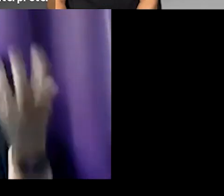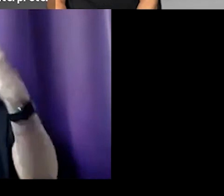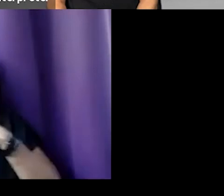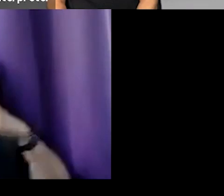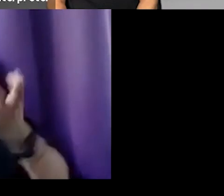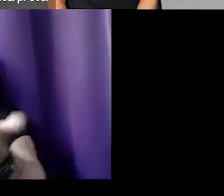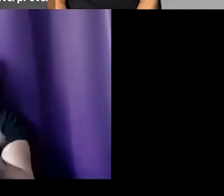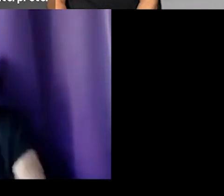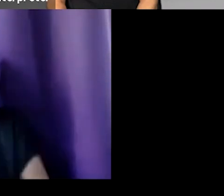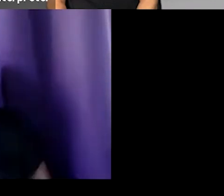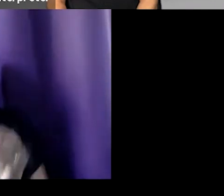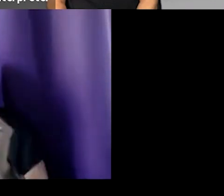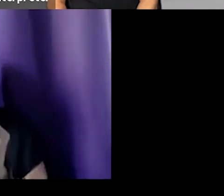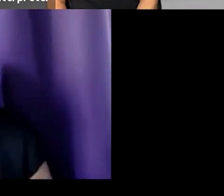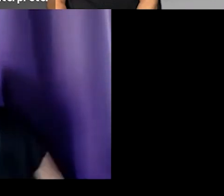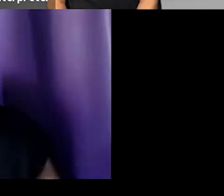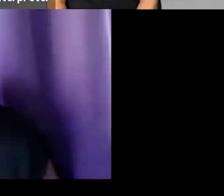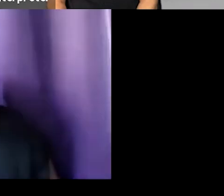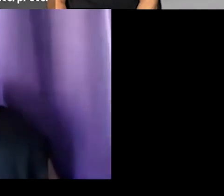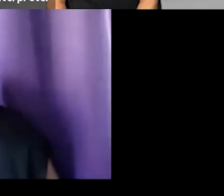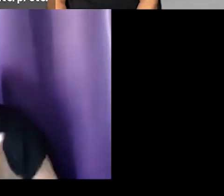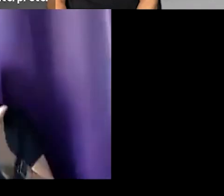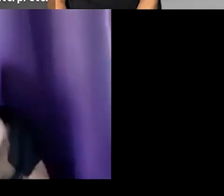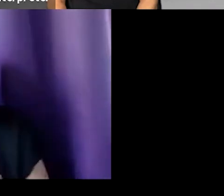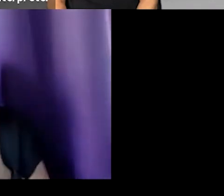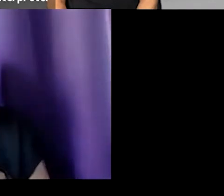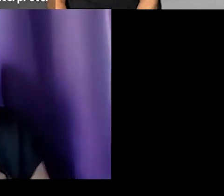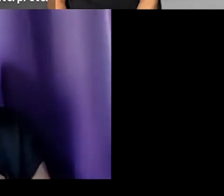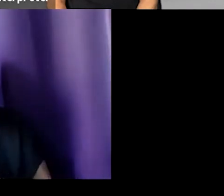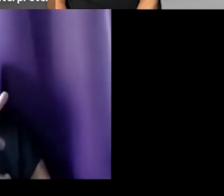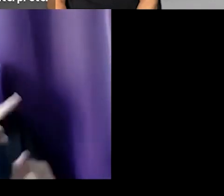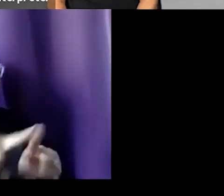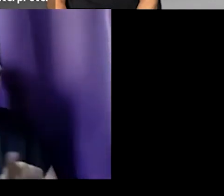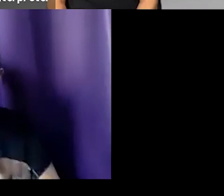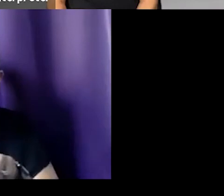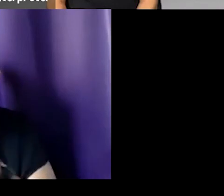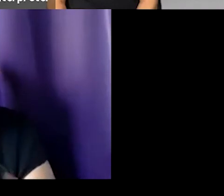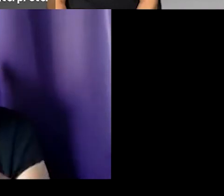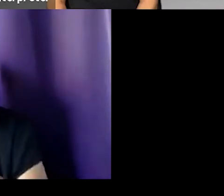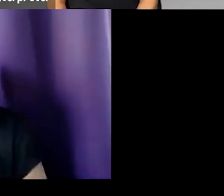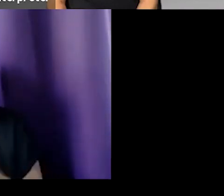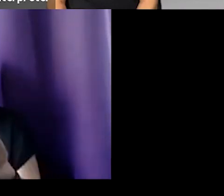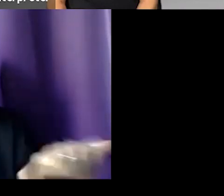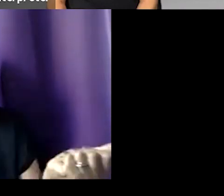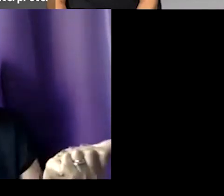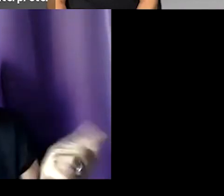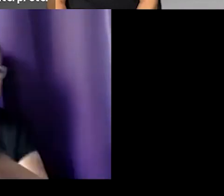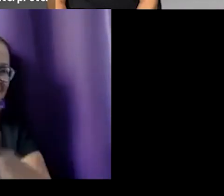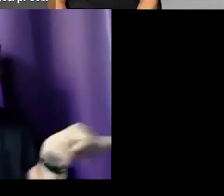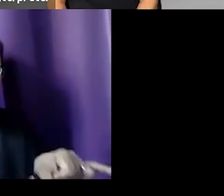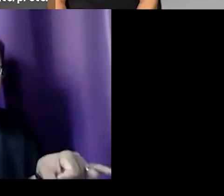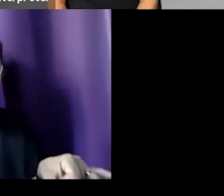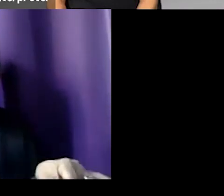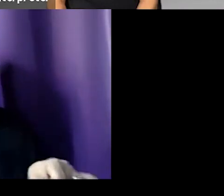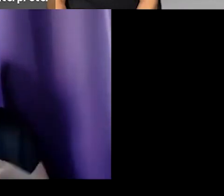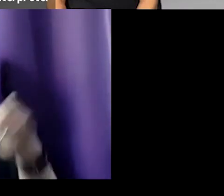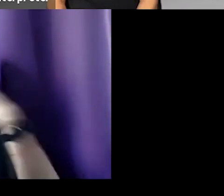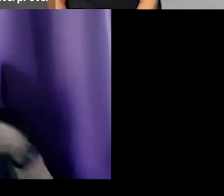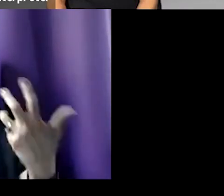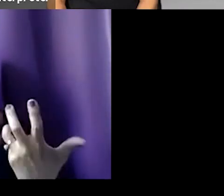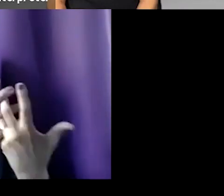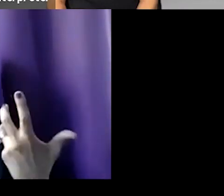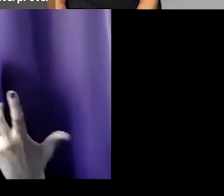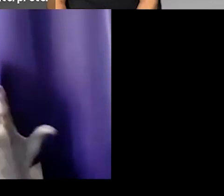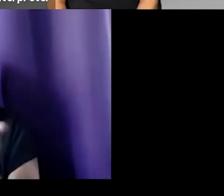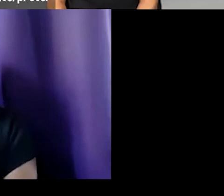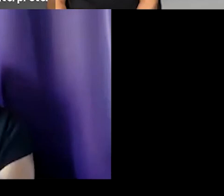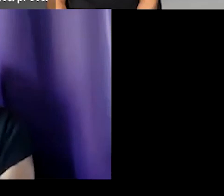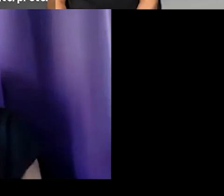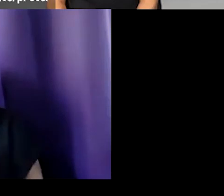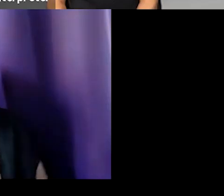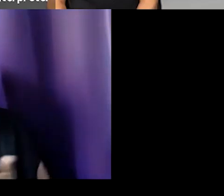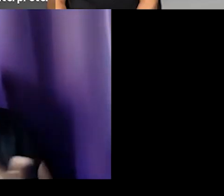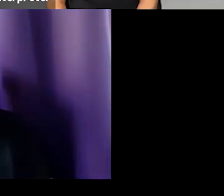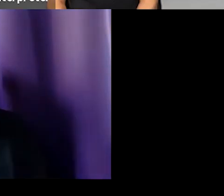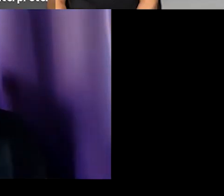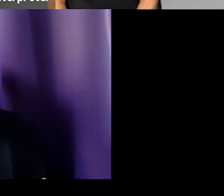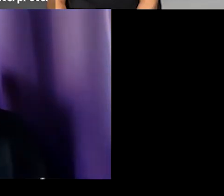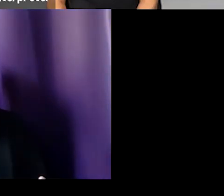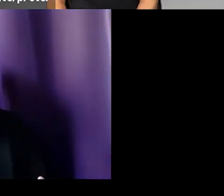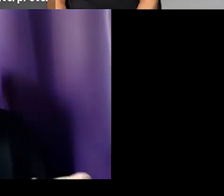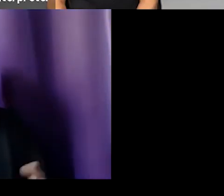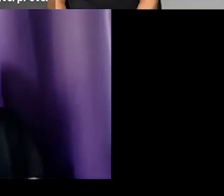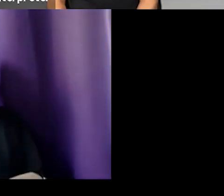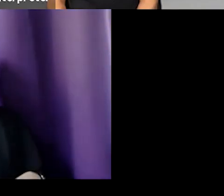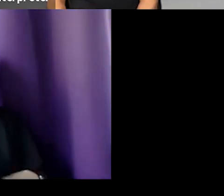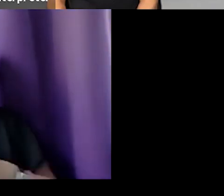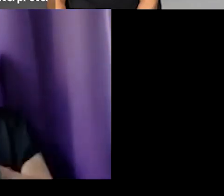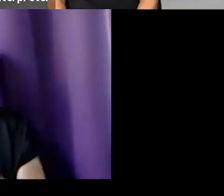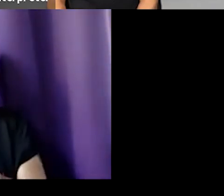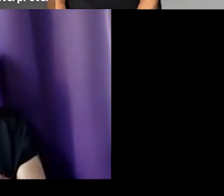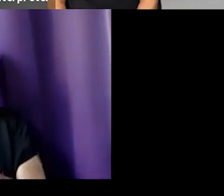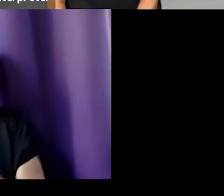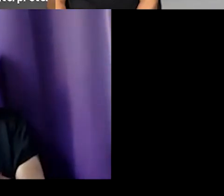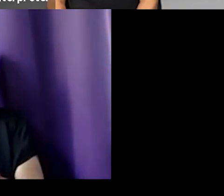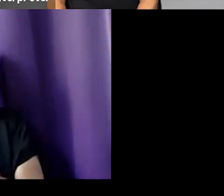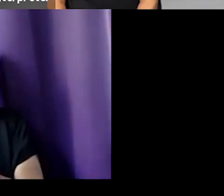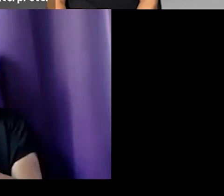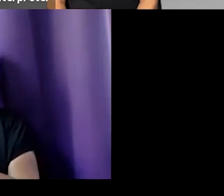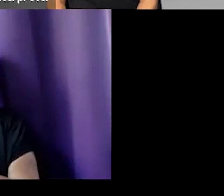The most important thing we can take from differences not how to eradicate it, but how to work with it, and to acknowledge how hard that it so it's it's interesting because I'm going to think more about your question I feel like there's something about